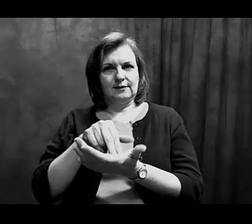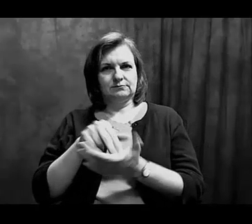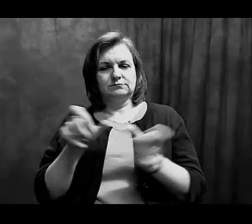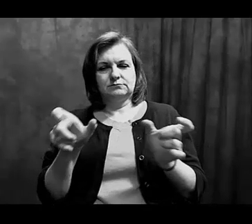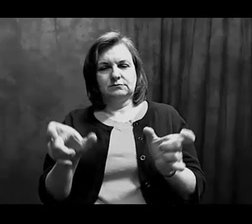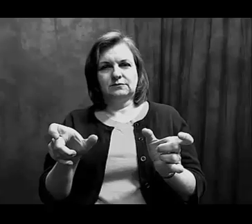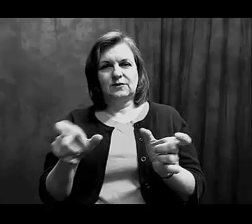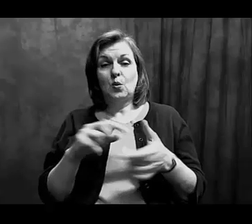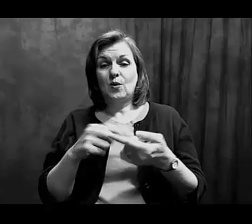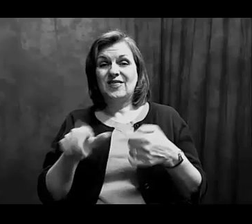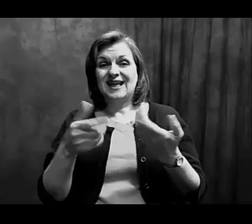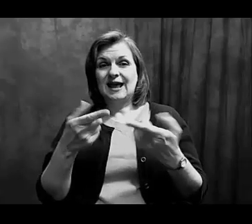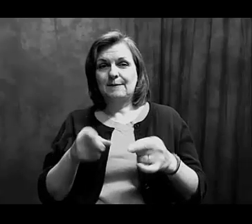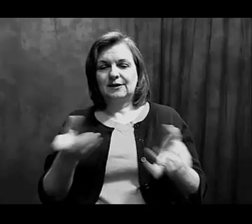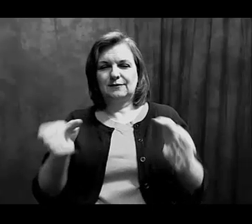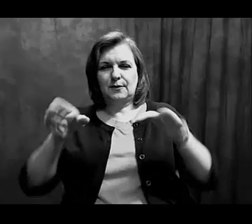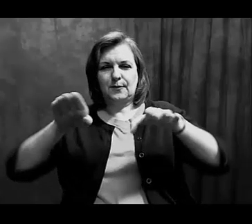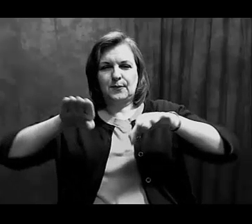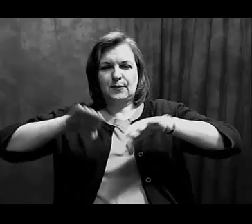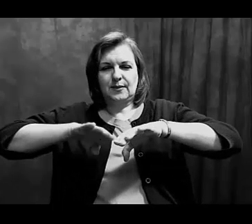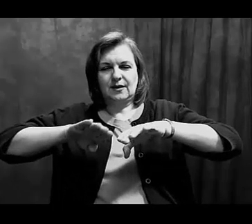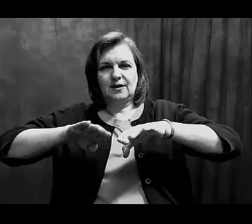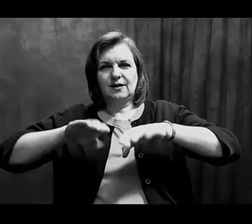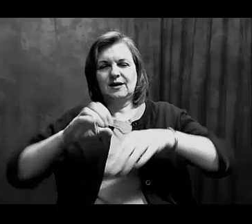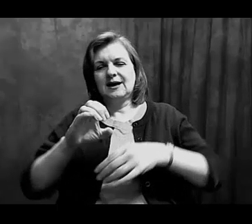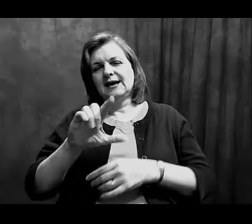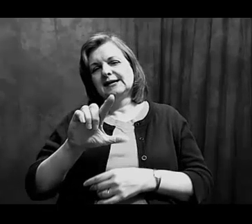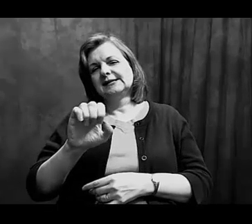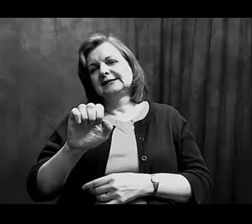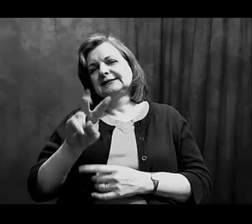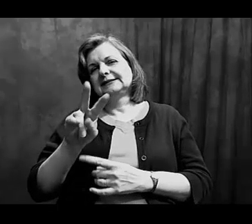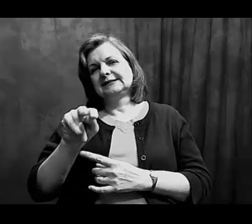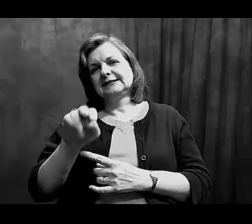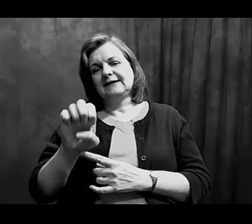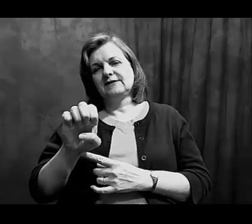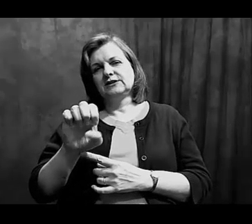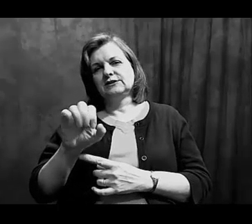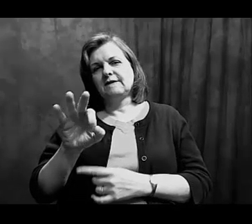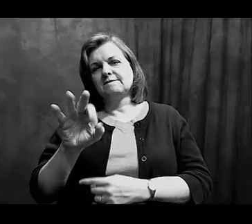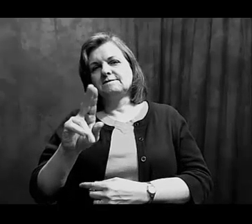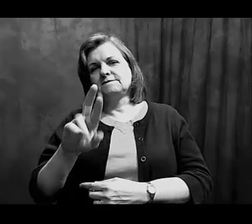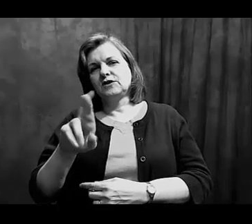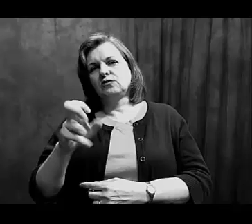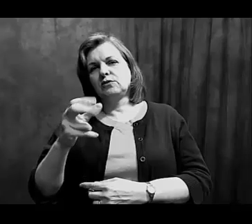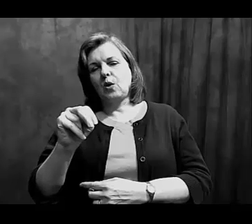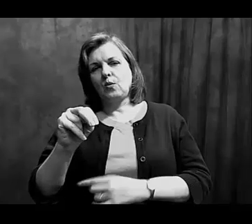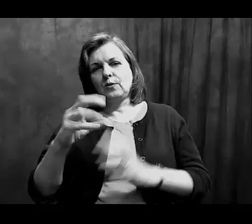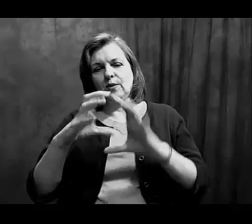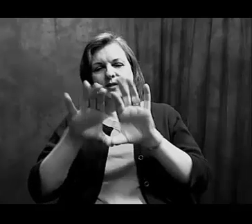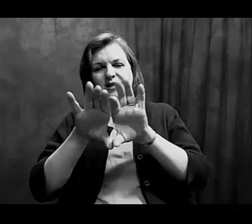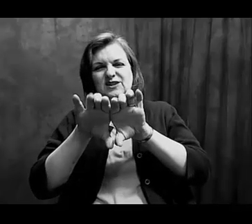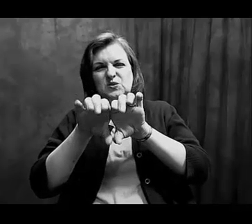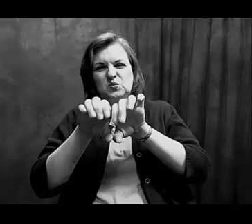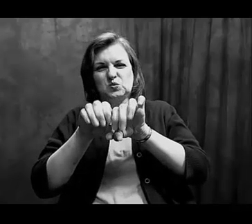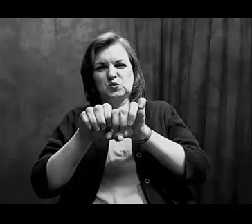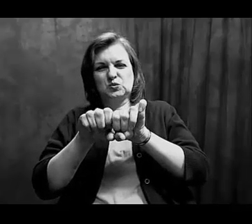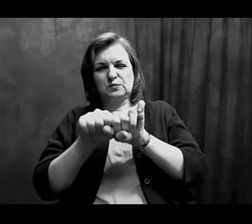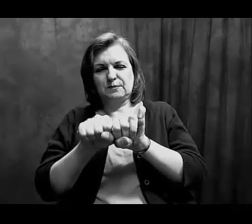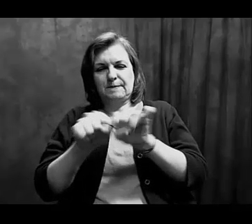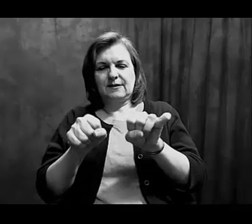this cleavage furrow -- this split in the middle -- is going to squeeze together and actually literally